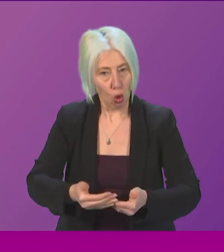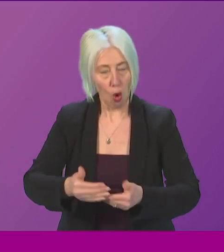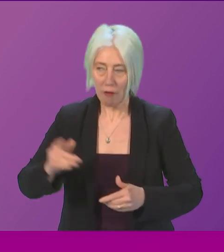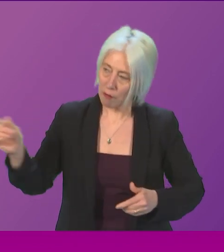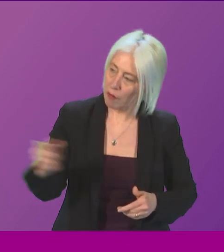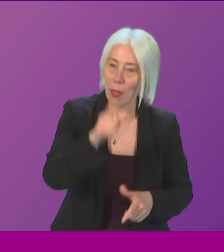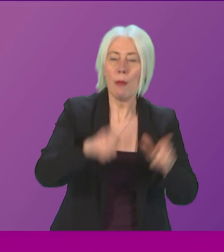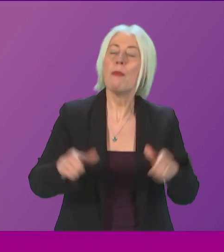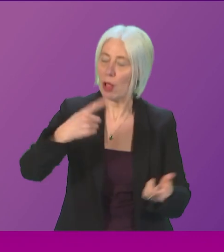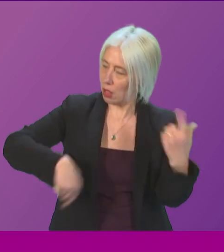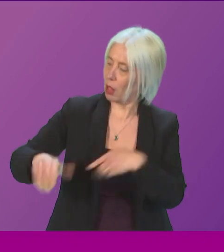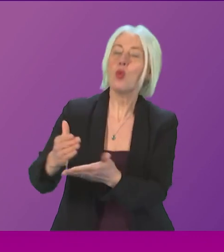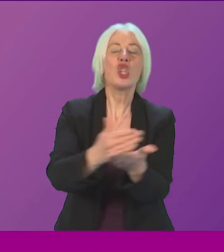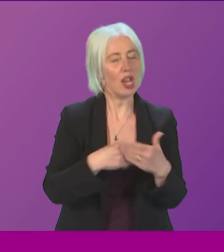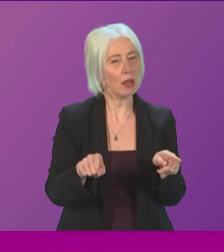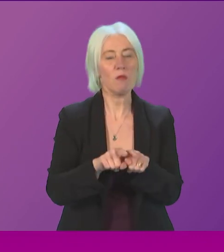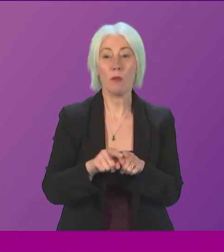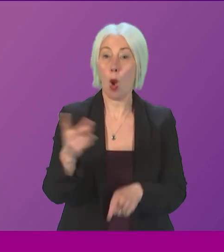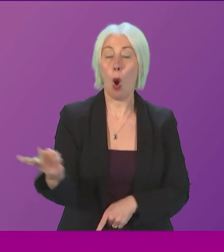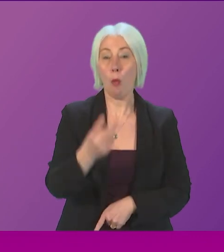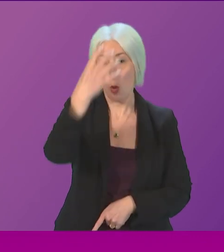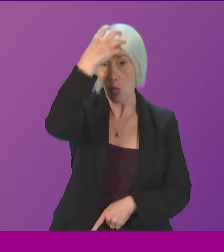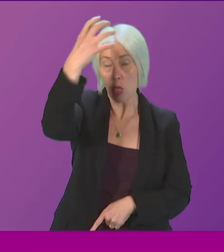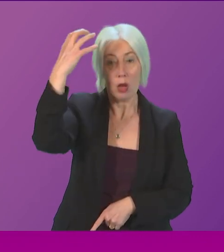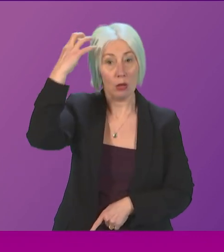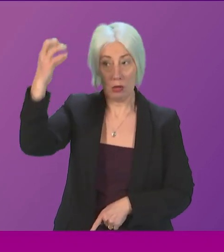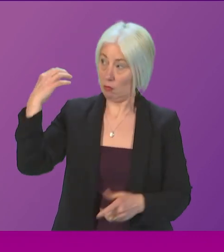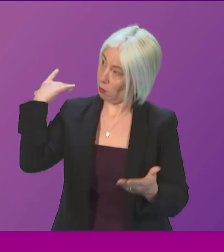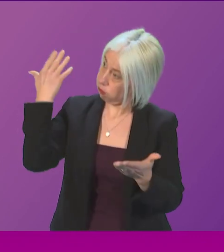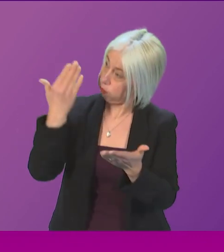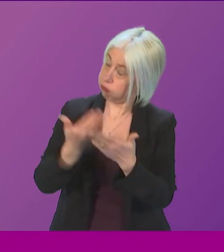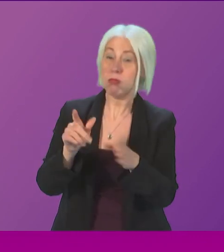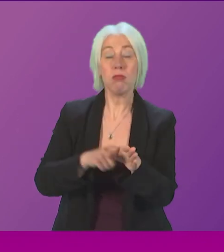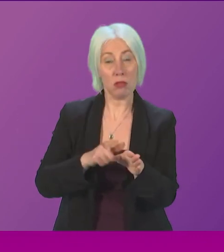We have seen both Their Majesties demonstrate that commitment over many years, so whatever